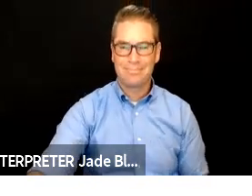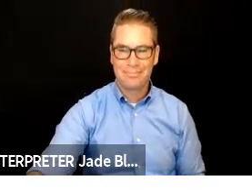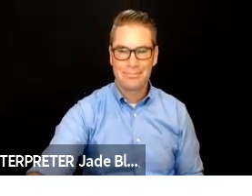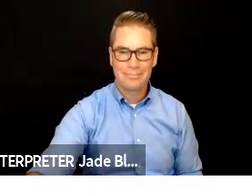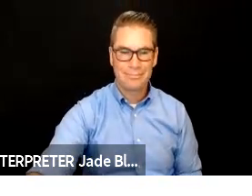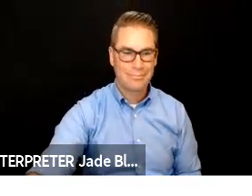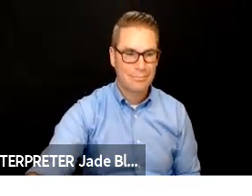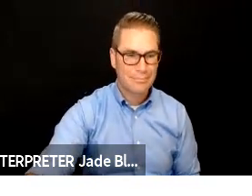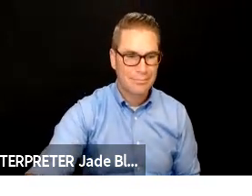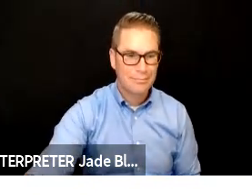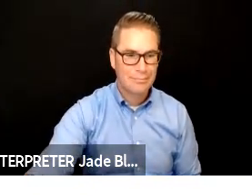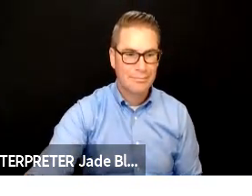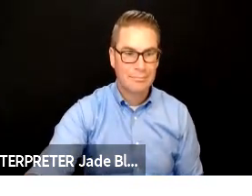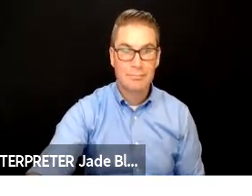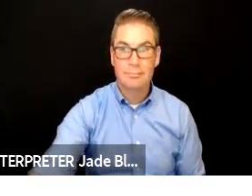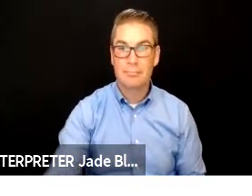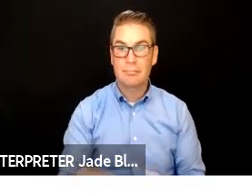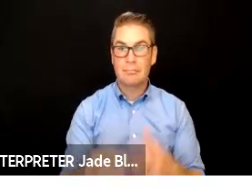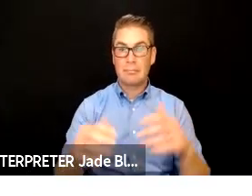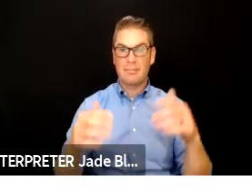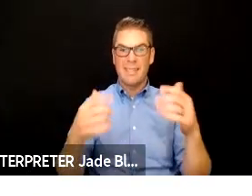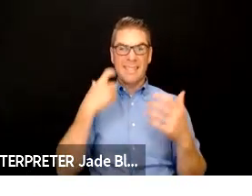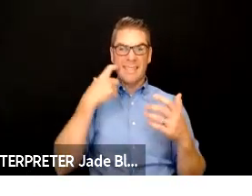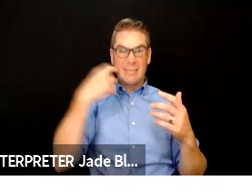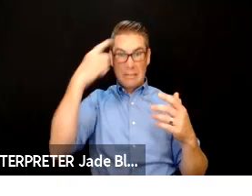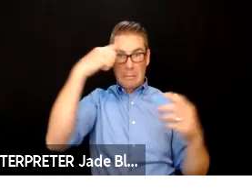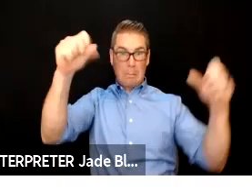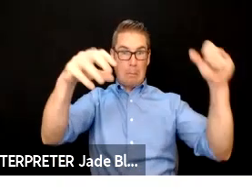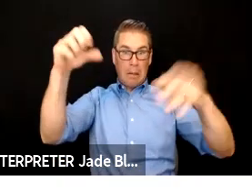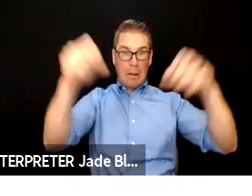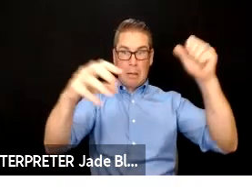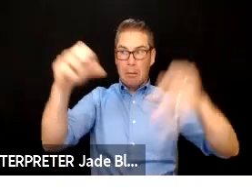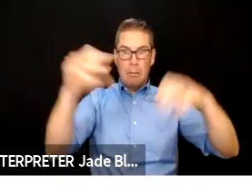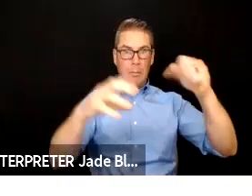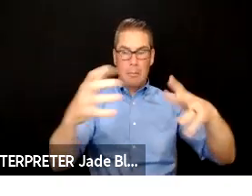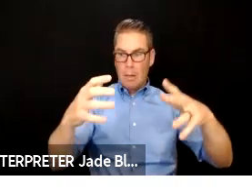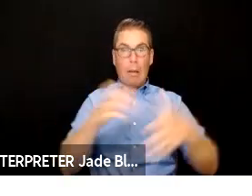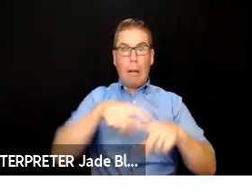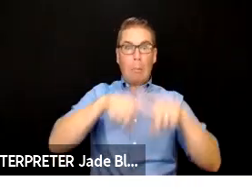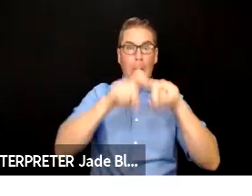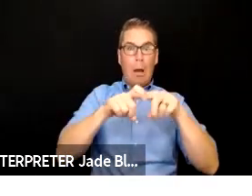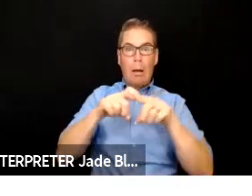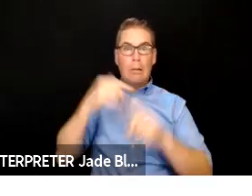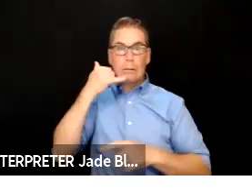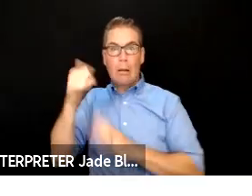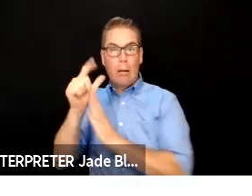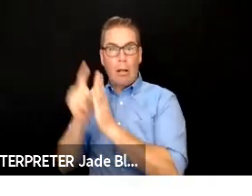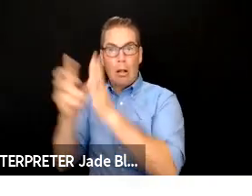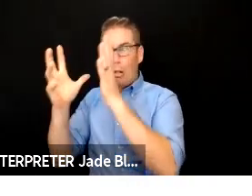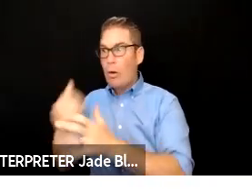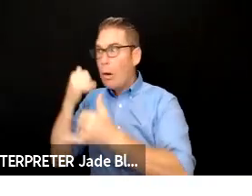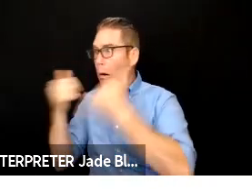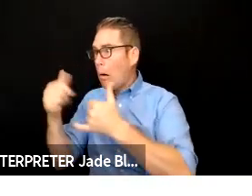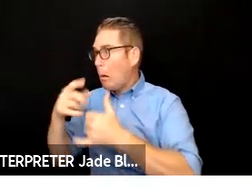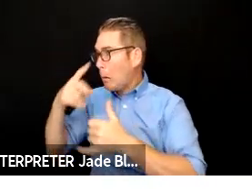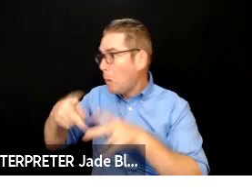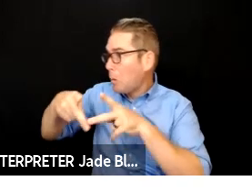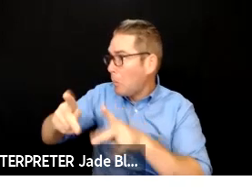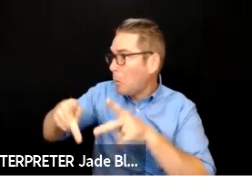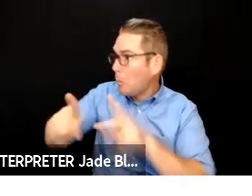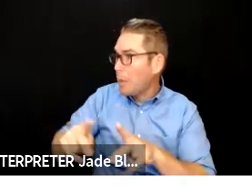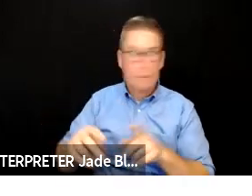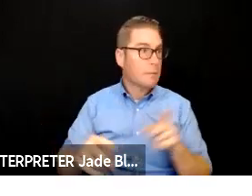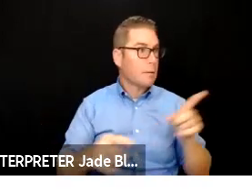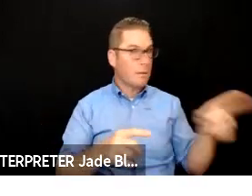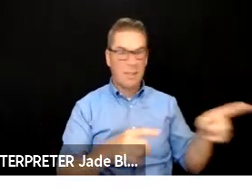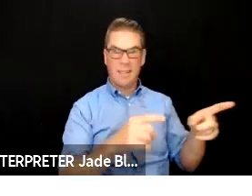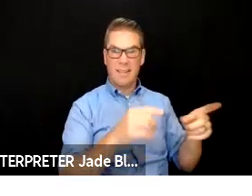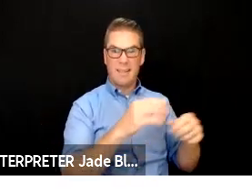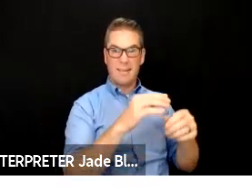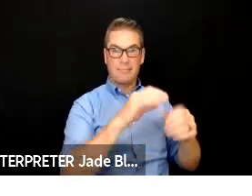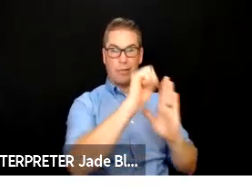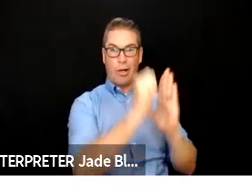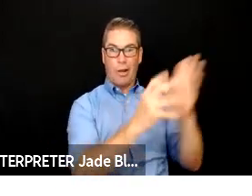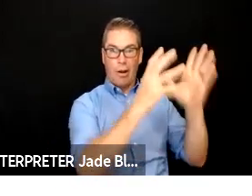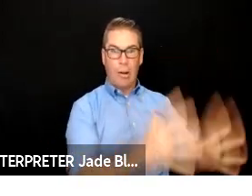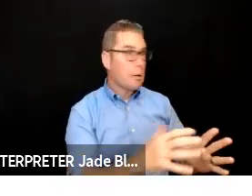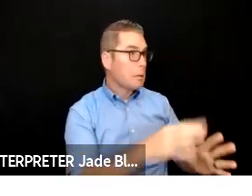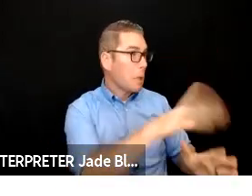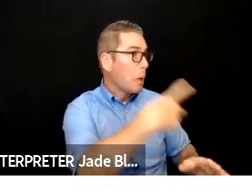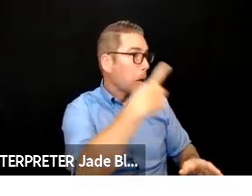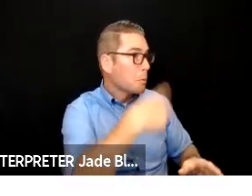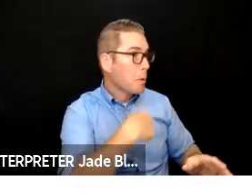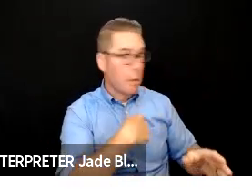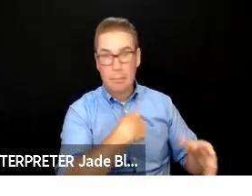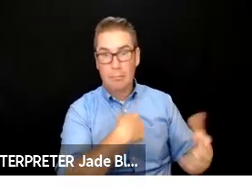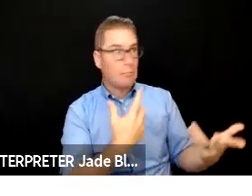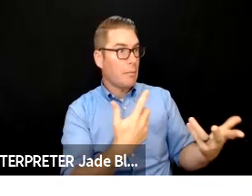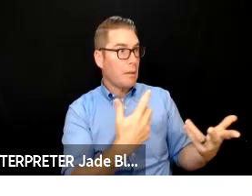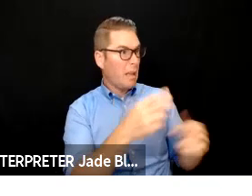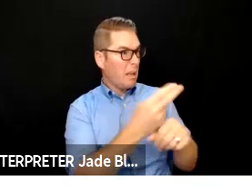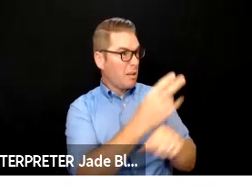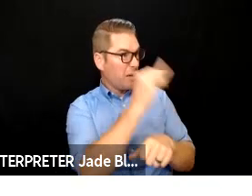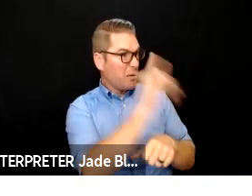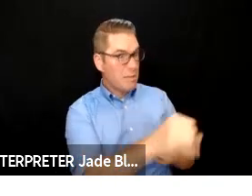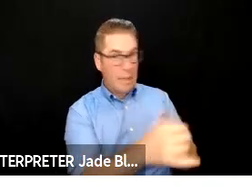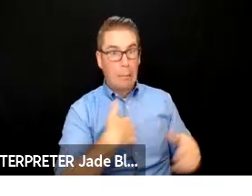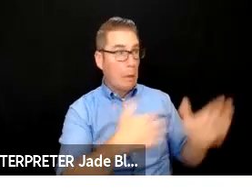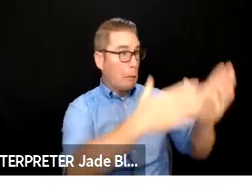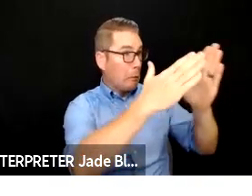INTERPRETER Jade Blackwell: We interrupt this brainstorm to call them lawyers, you drop what you're doing and call all of you ask for permission even use the word who author doesn't mind if you use it because you have no idea what the author is intent is. You ask for permission, even to share some of you are right.